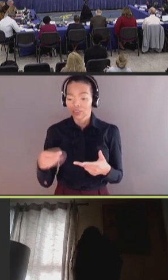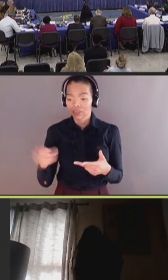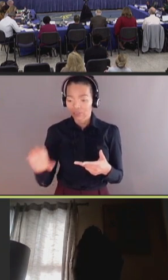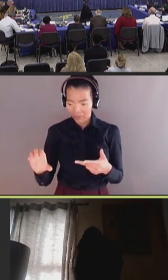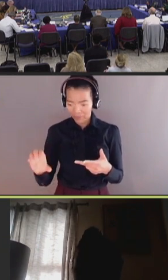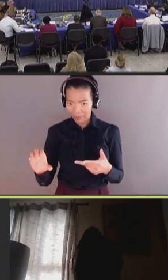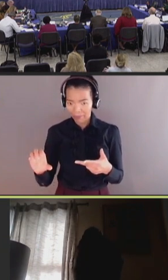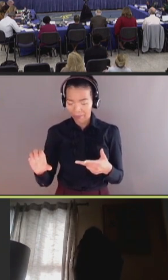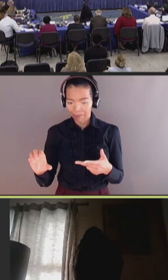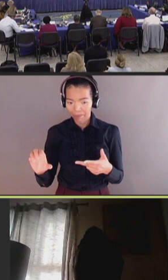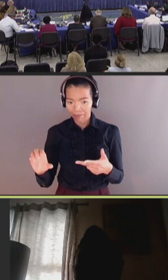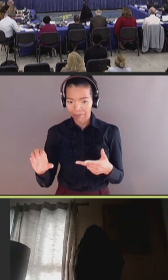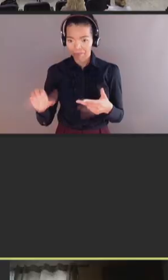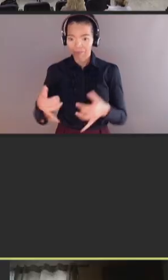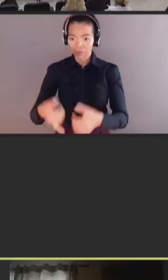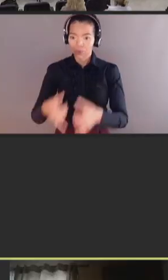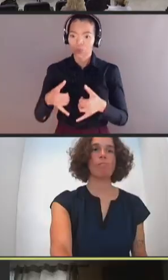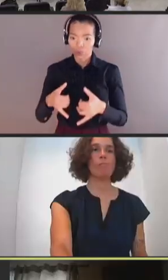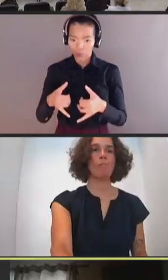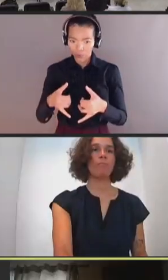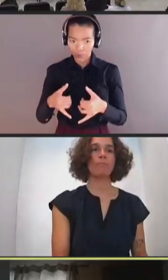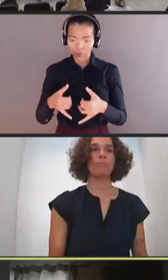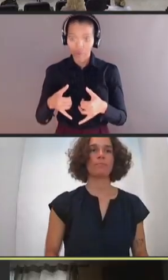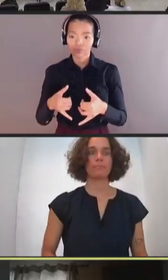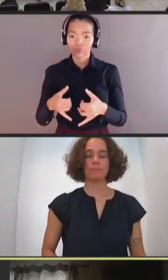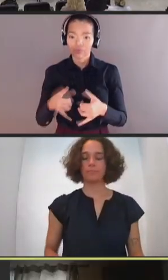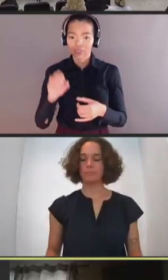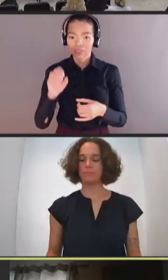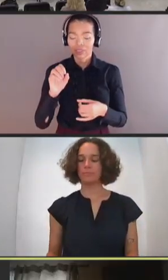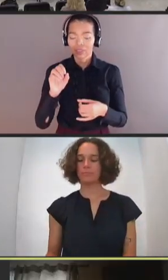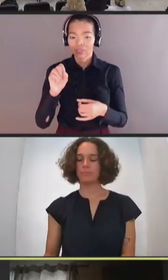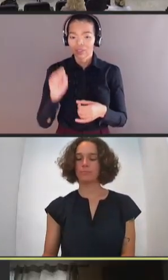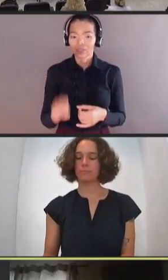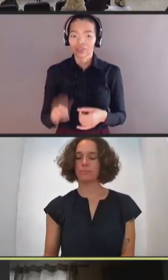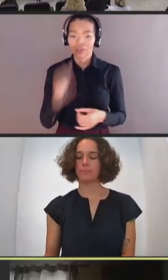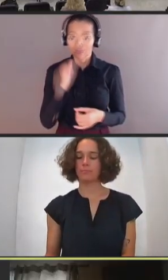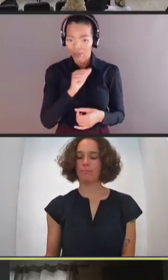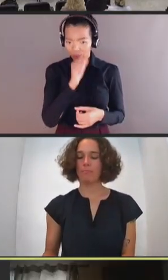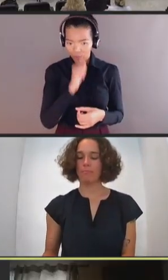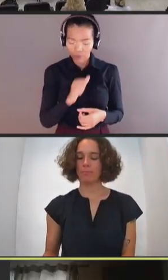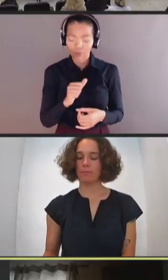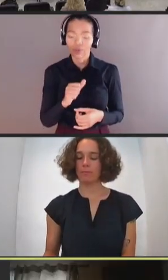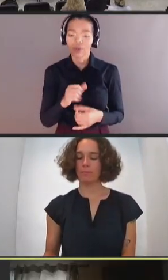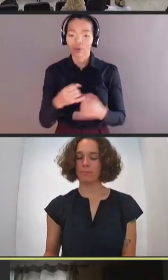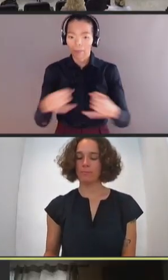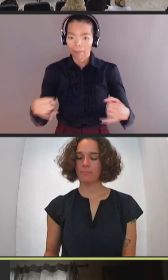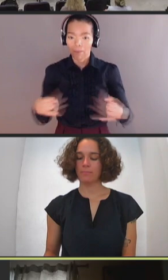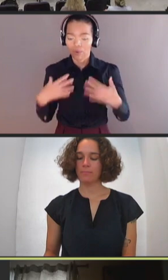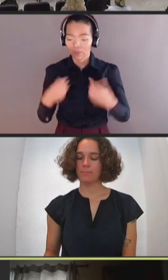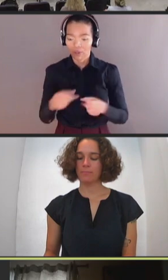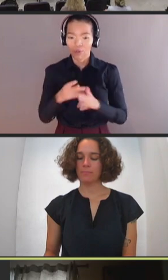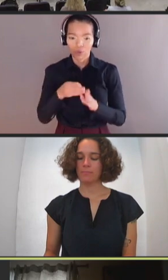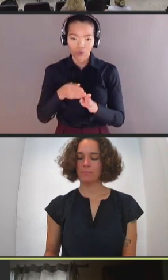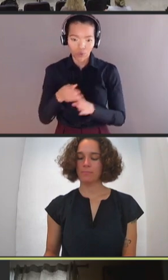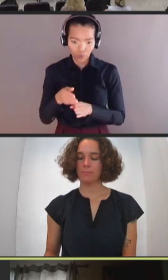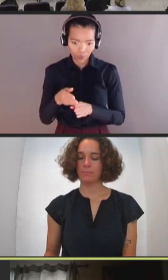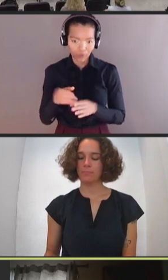awarded the Southern Arizona Border Health Careers Opportunities Program. And in 2010,